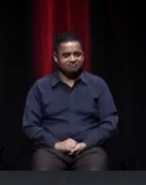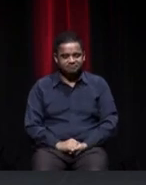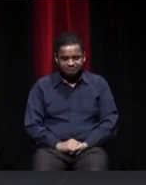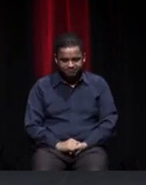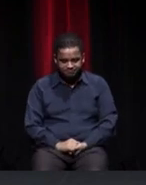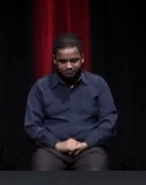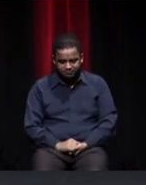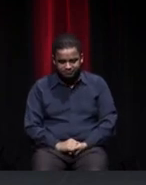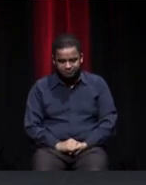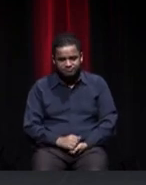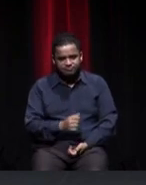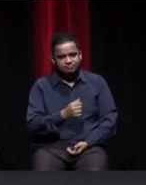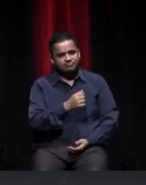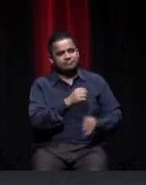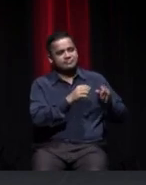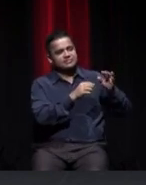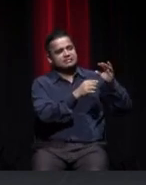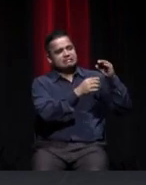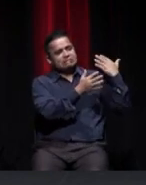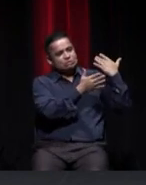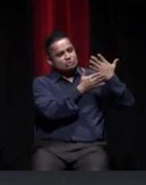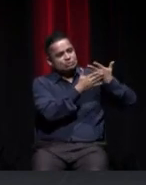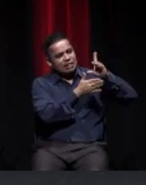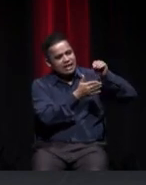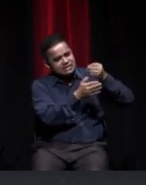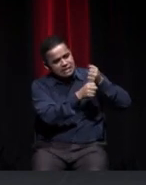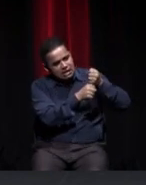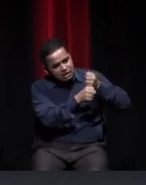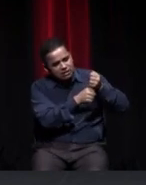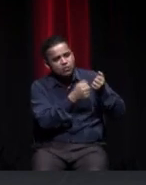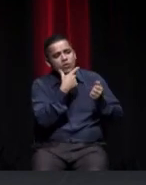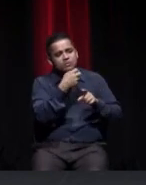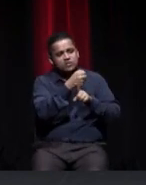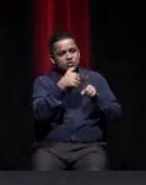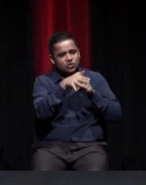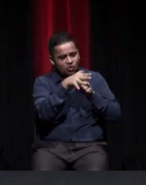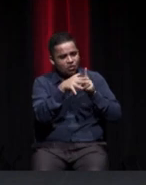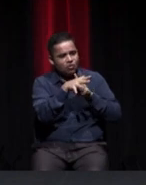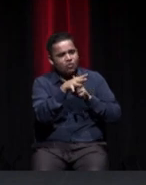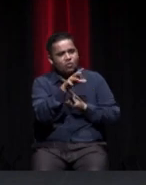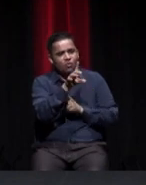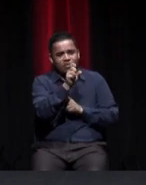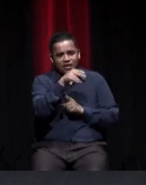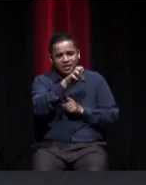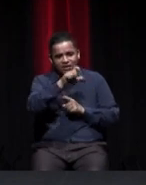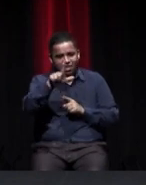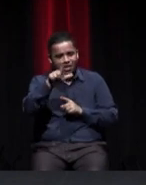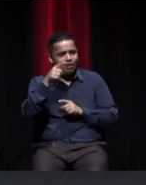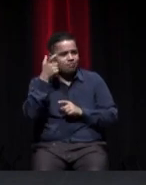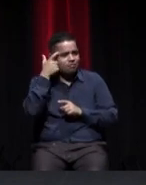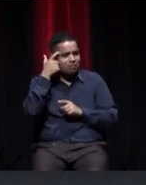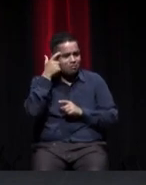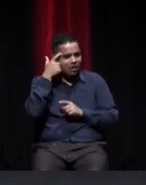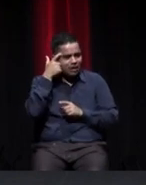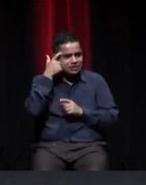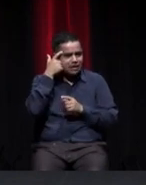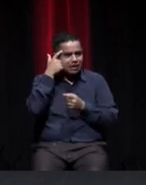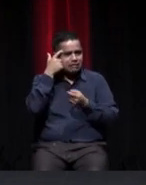Almost ten years after Touraine, an American sociologist, called Daniel Bell, thinks these same change phenomena fenômenos de mudança